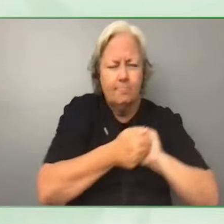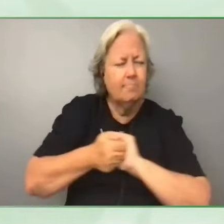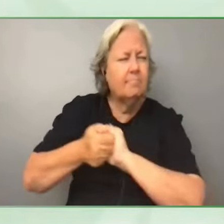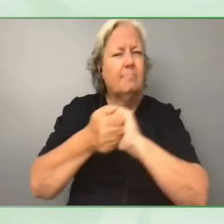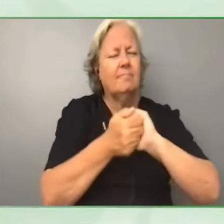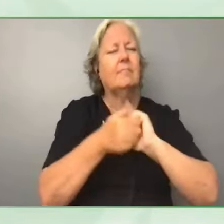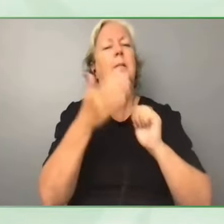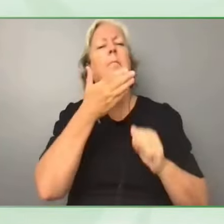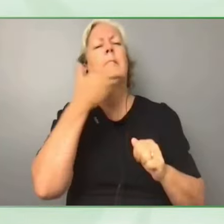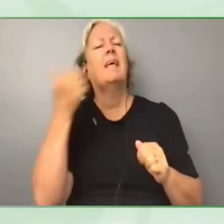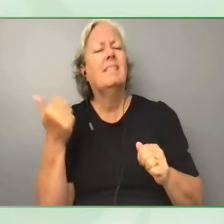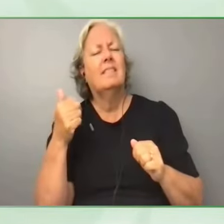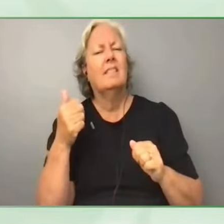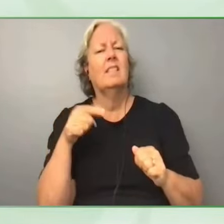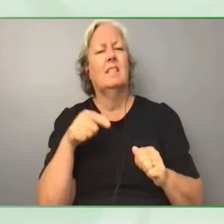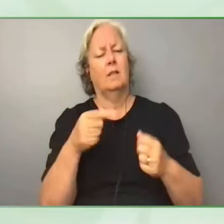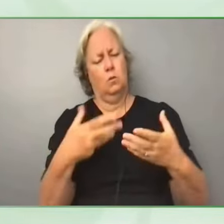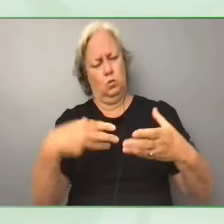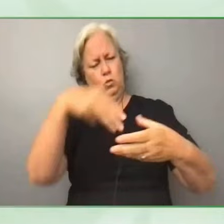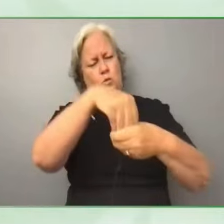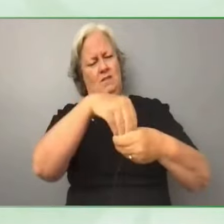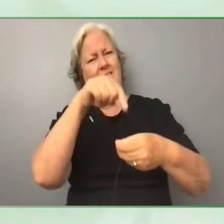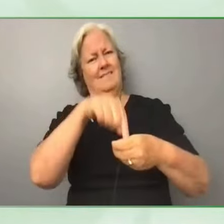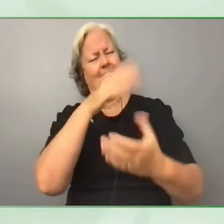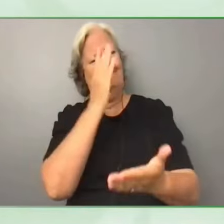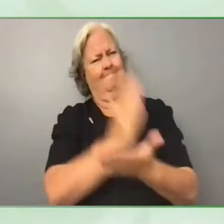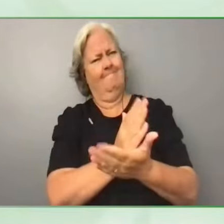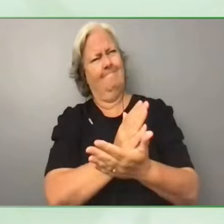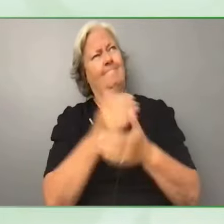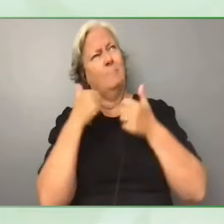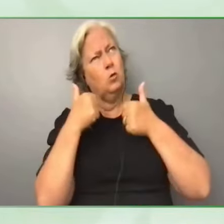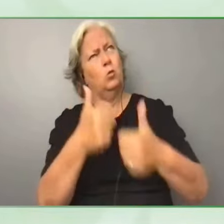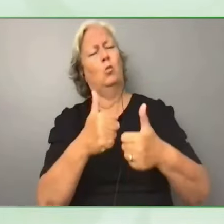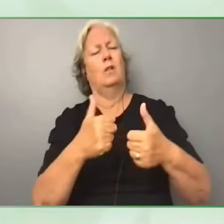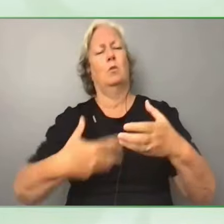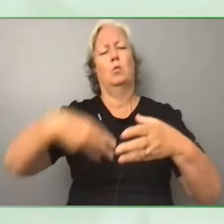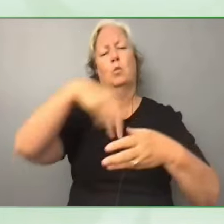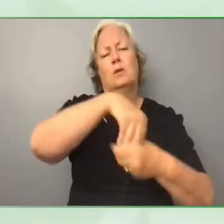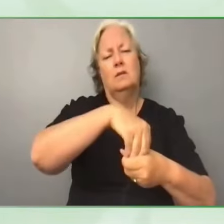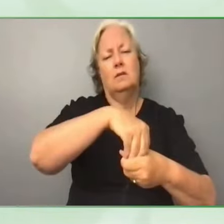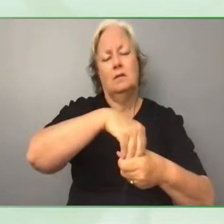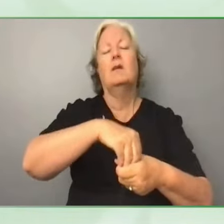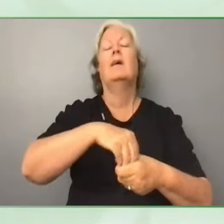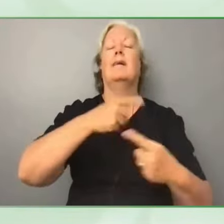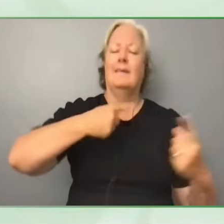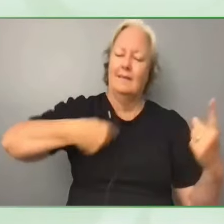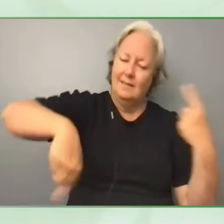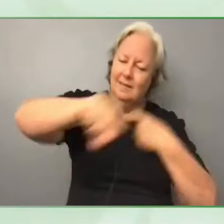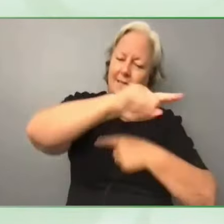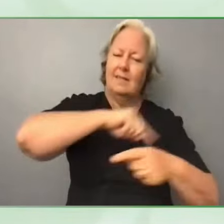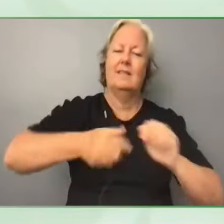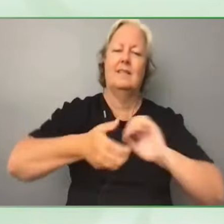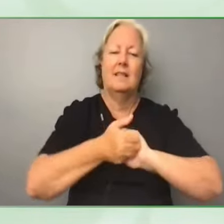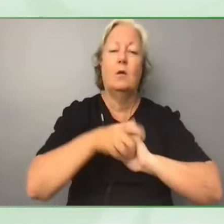that inclusion that we should all get together, segregation should stop.